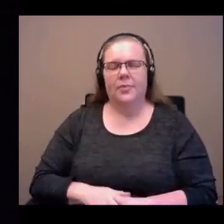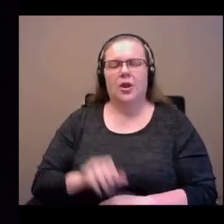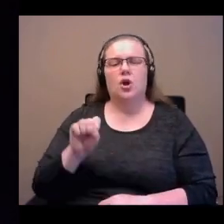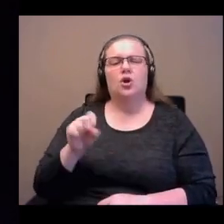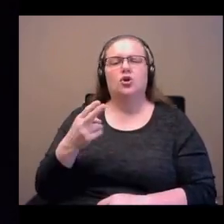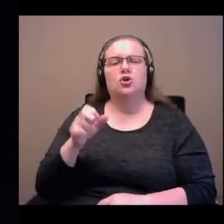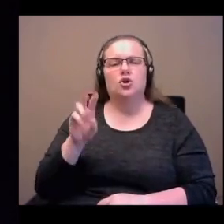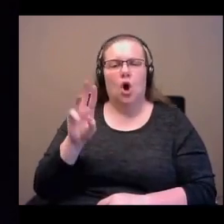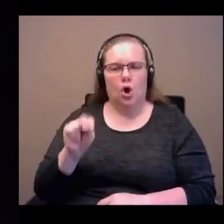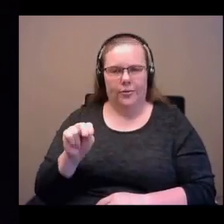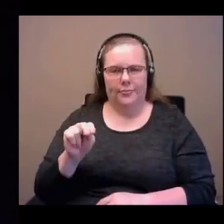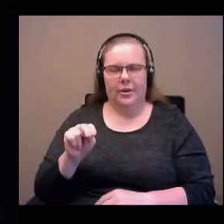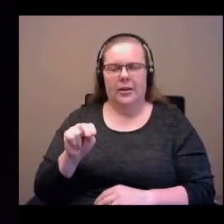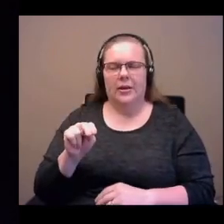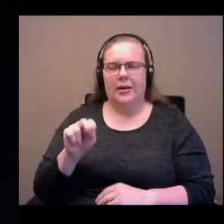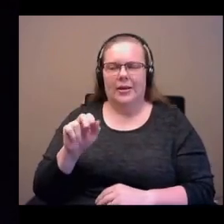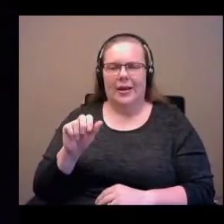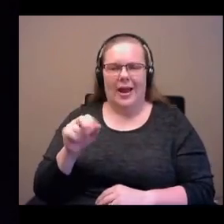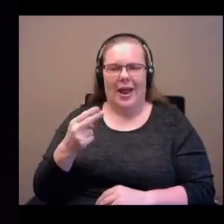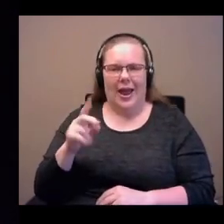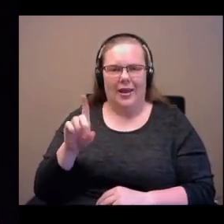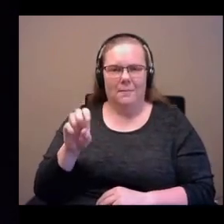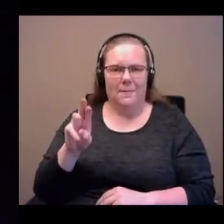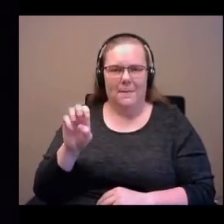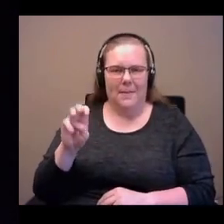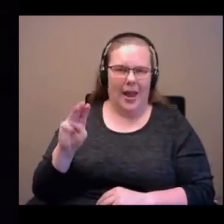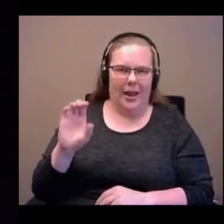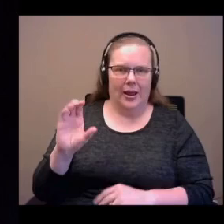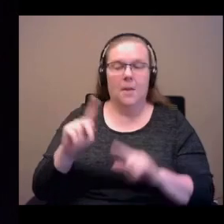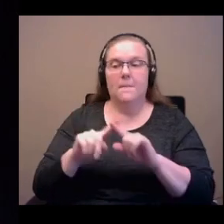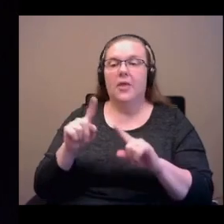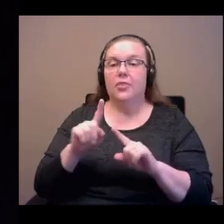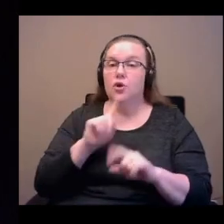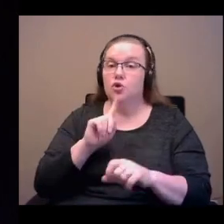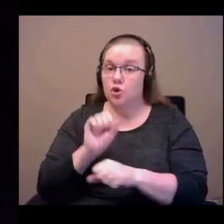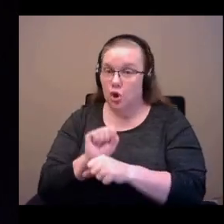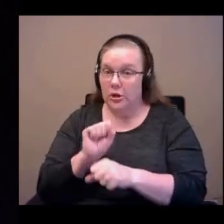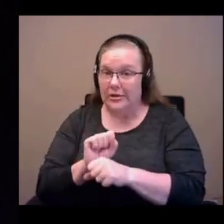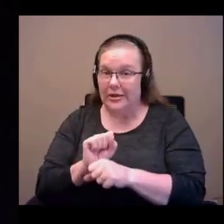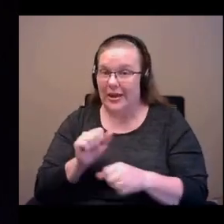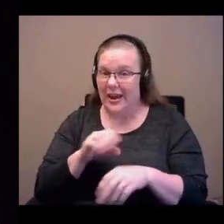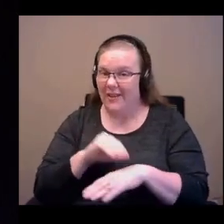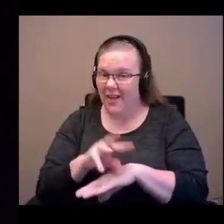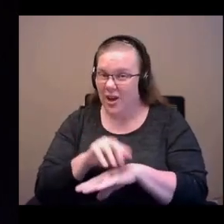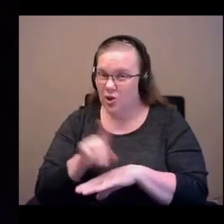want to ask you a little bit about the certainty advice. And first, I want to encourage you to